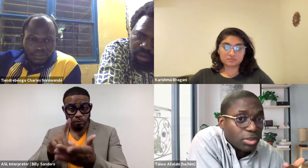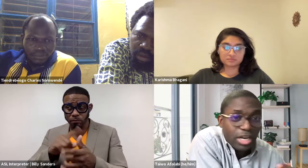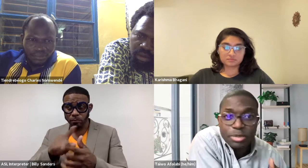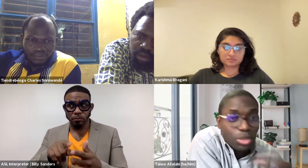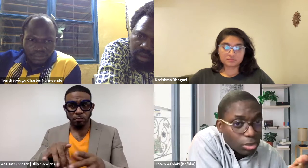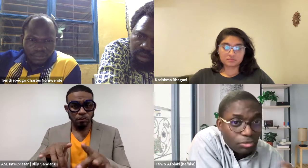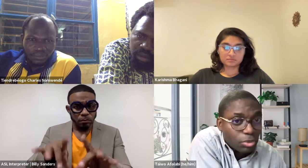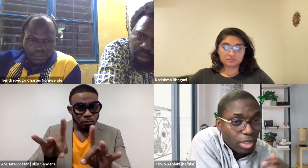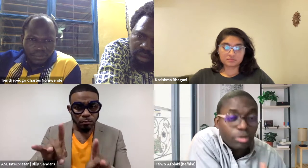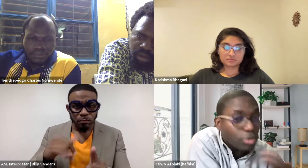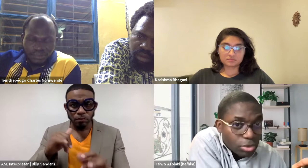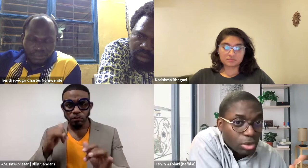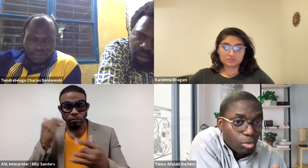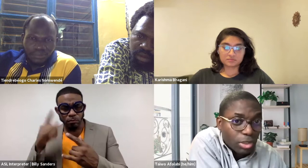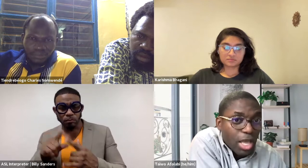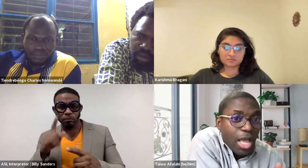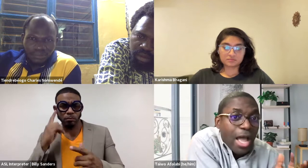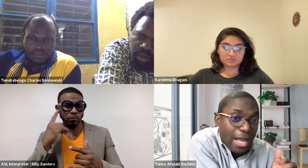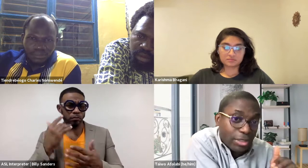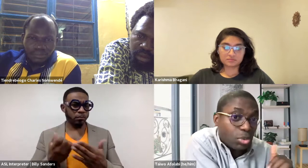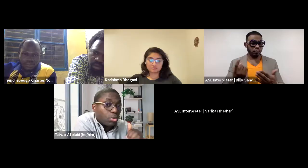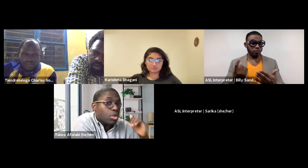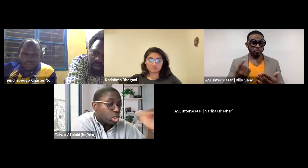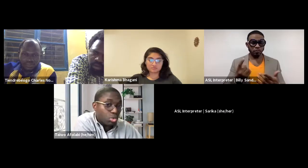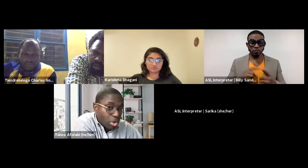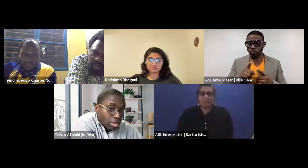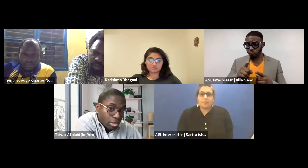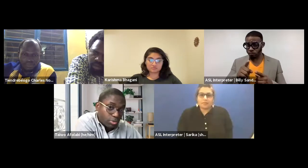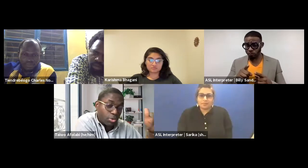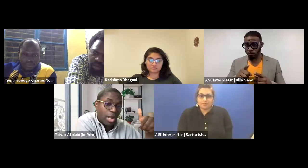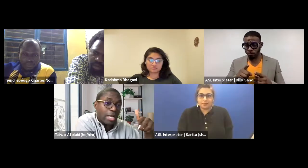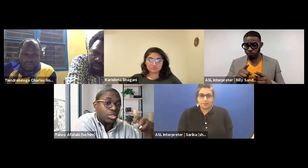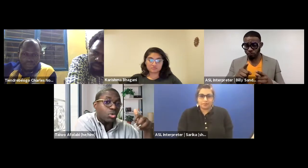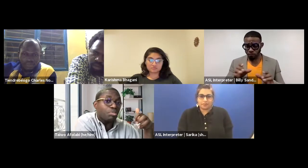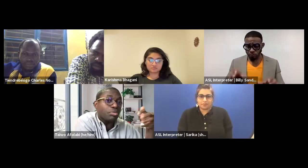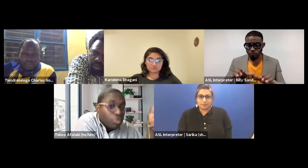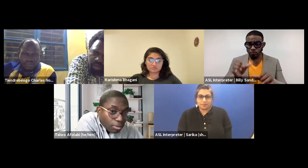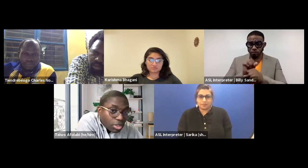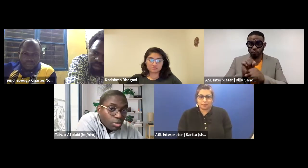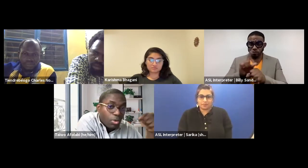that have been taught of you, that you've taught someone as you curate this work, as you perform this work,